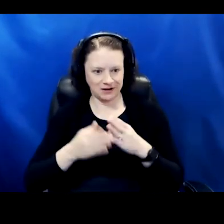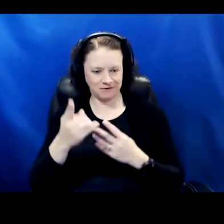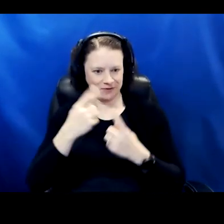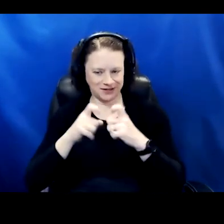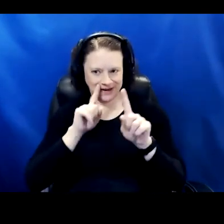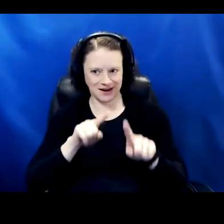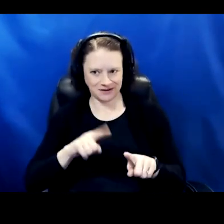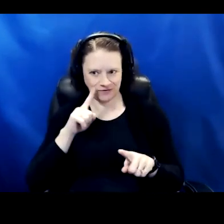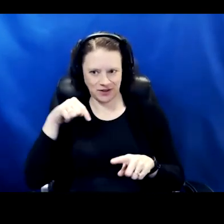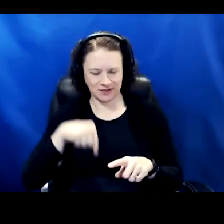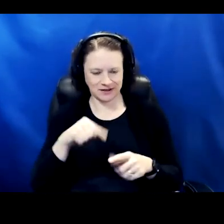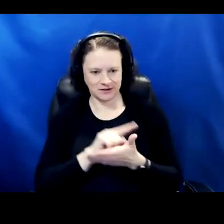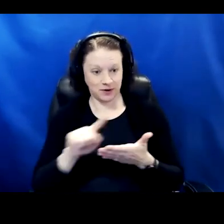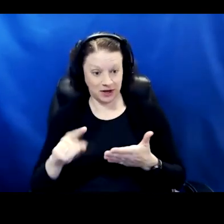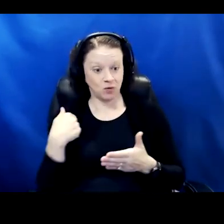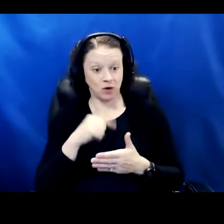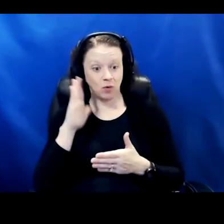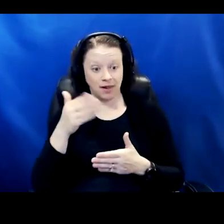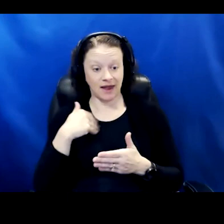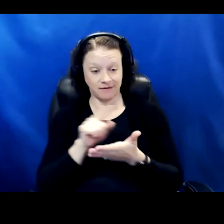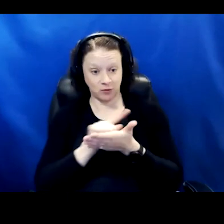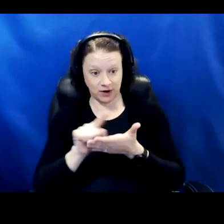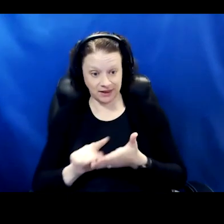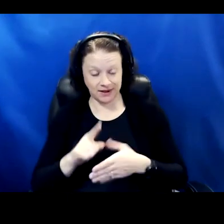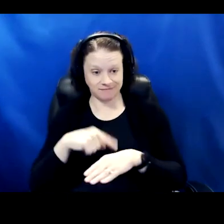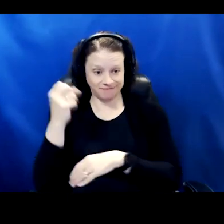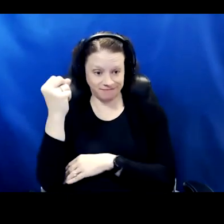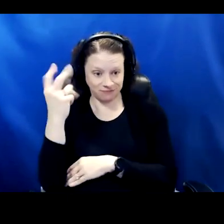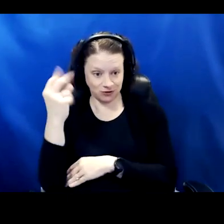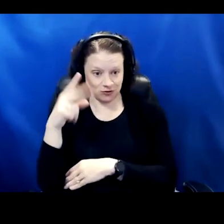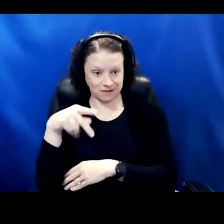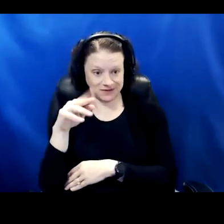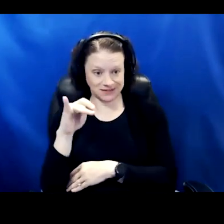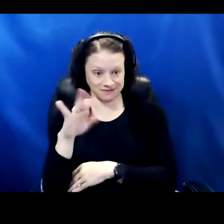We will be doing these weekly at noon Pacific Time on Fridays.